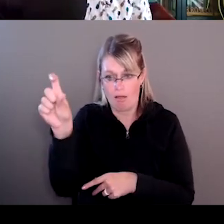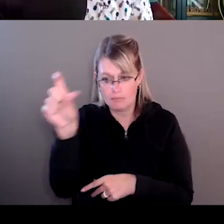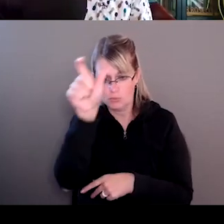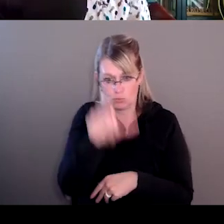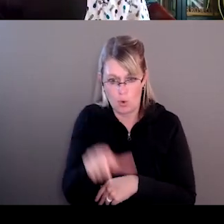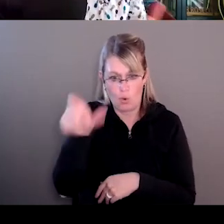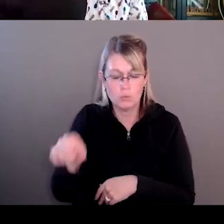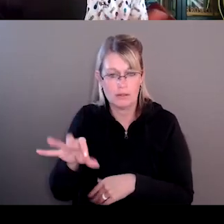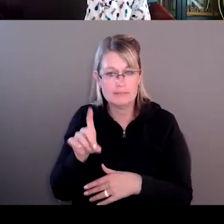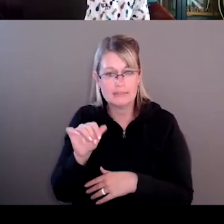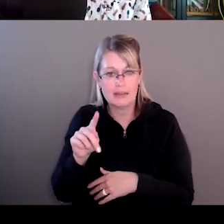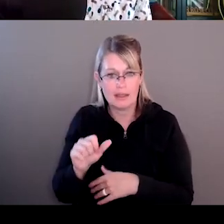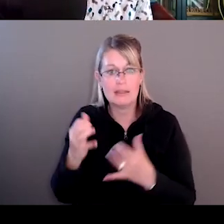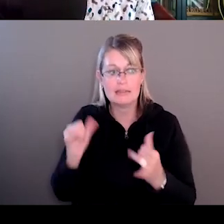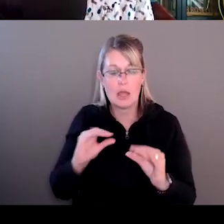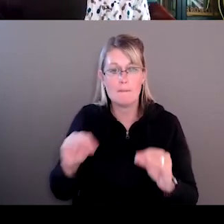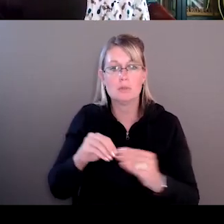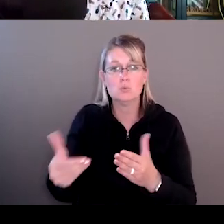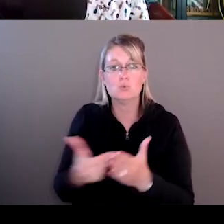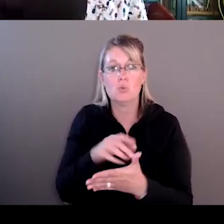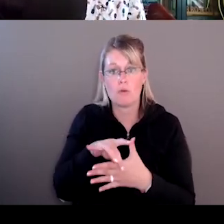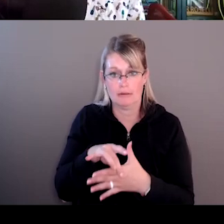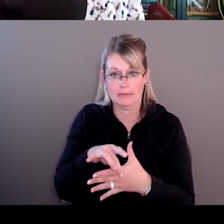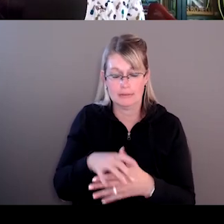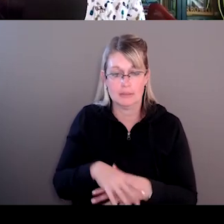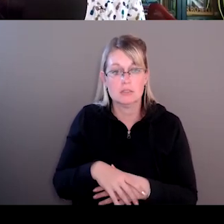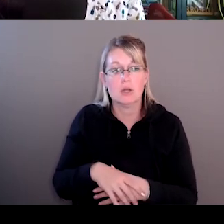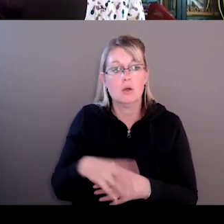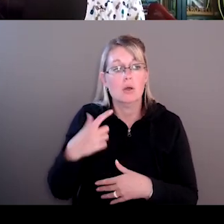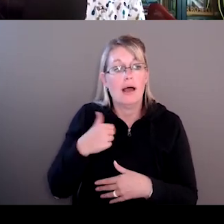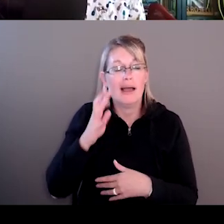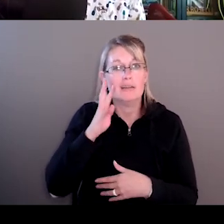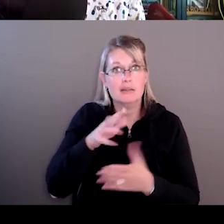data. You are now putting them into new content. So I built nested tables into these expanding